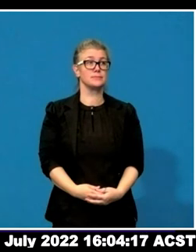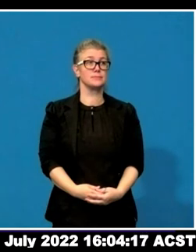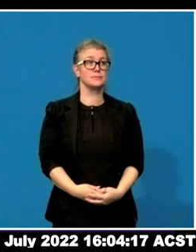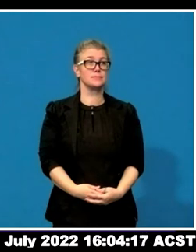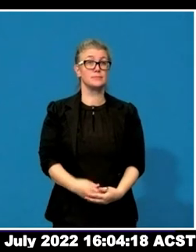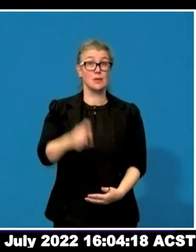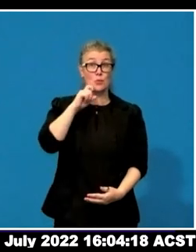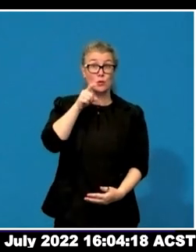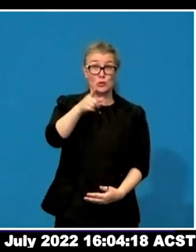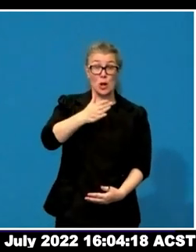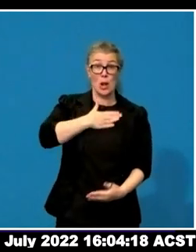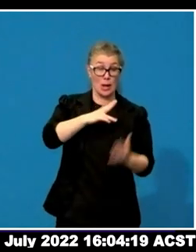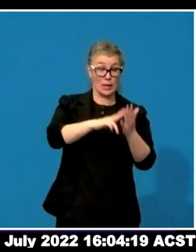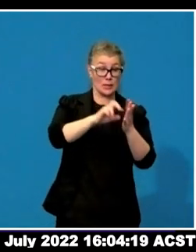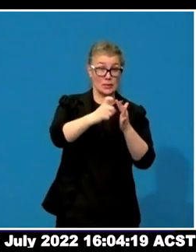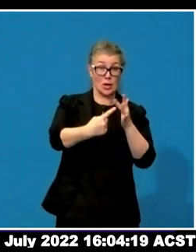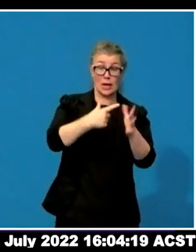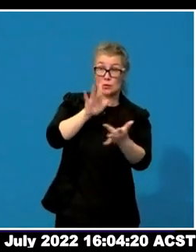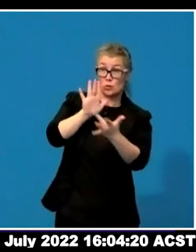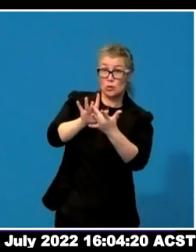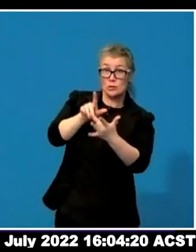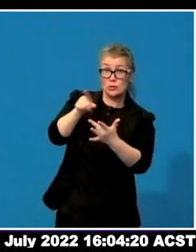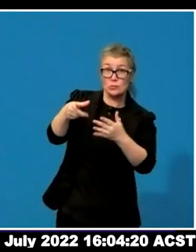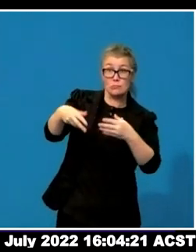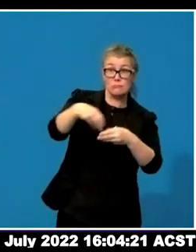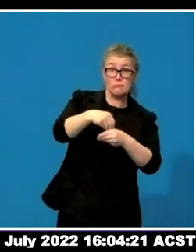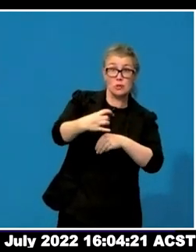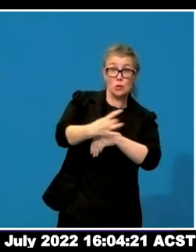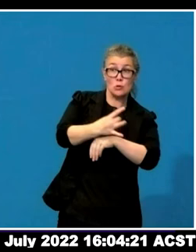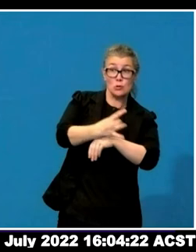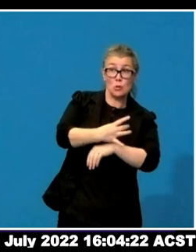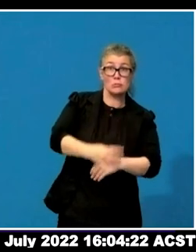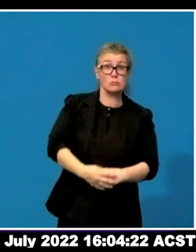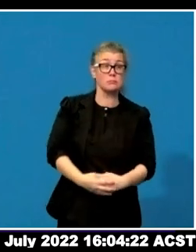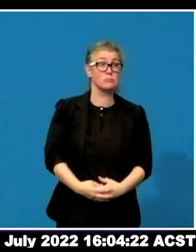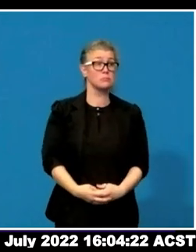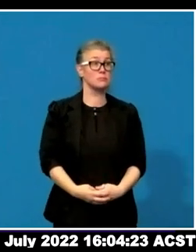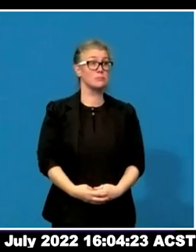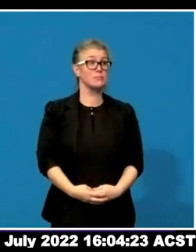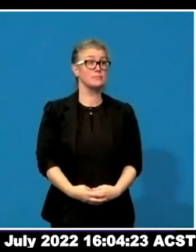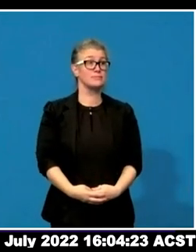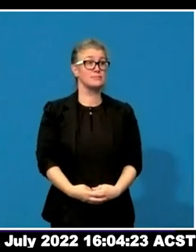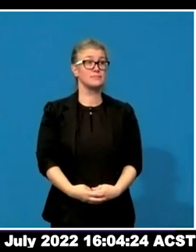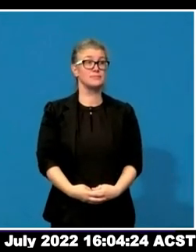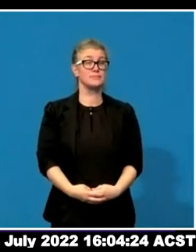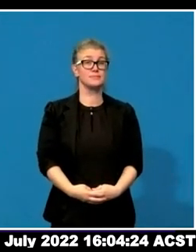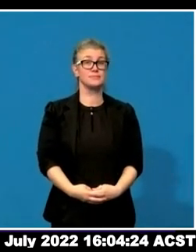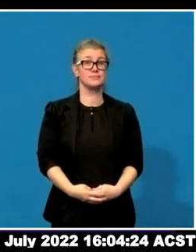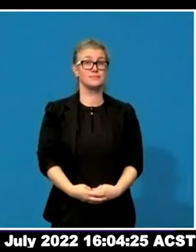Oh, I've got plenty to say, so, yes. I've got plenty to say, so of course I would, yes.